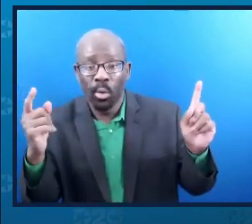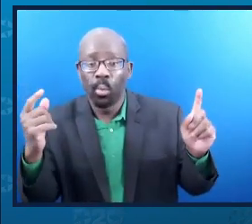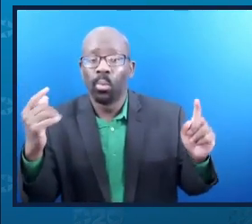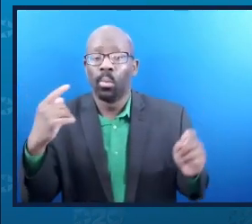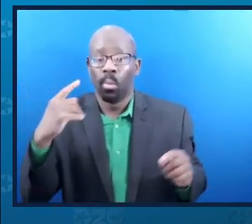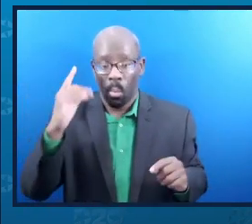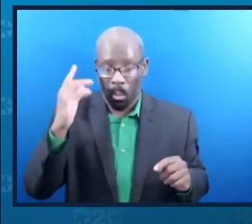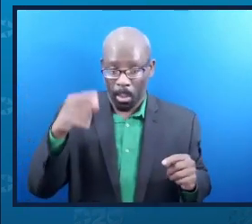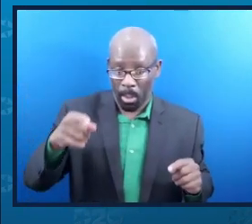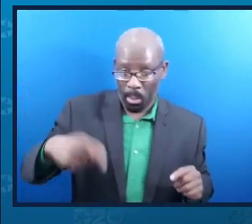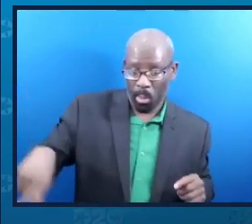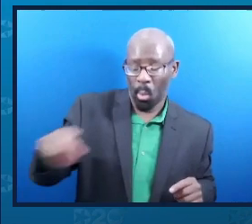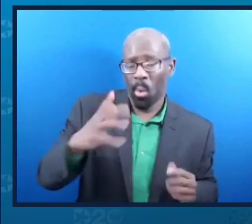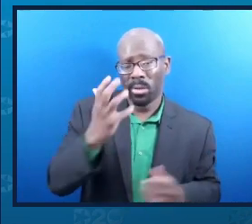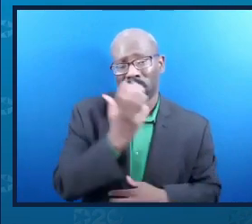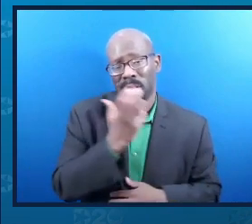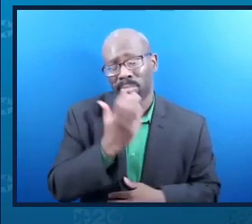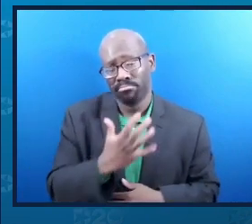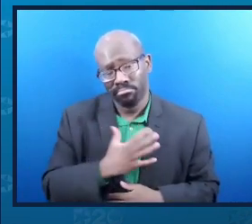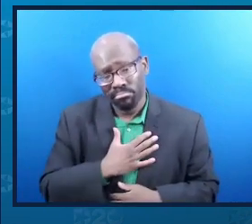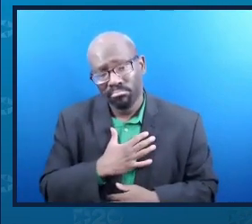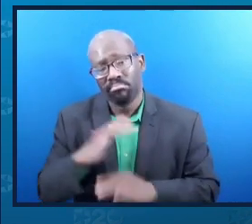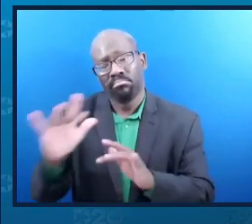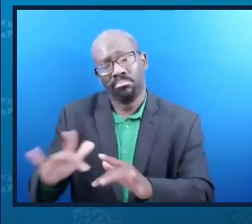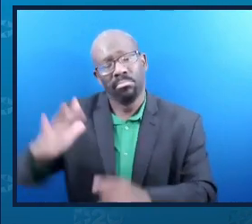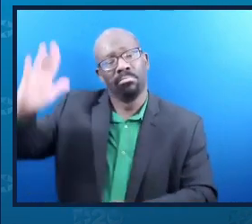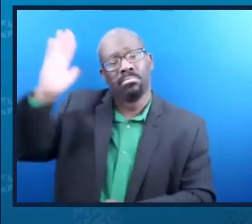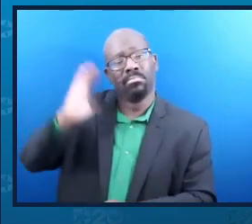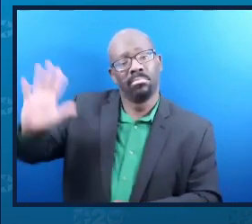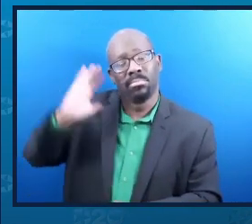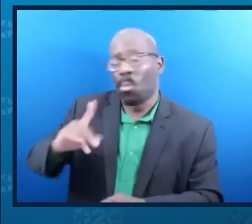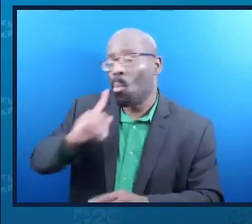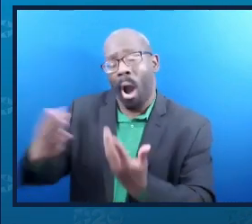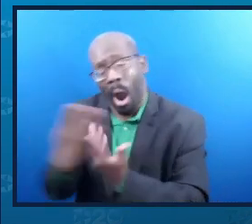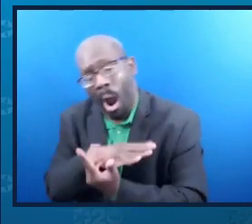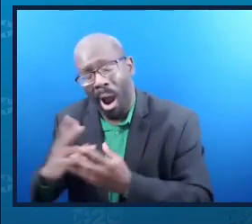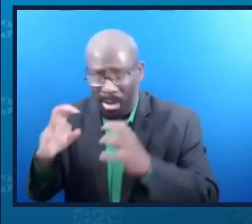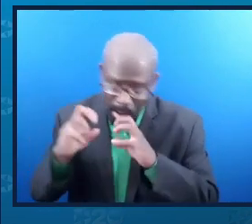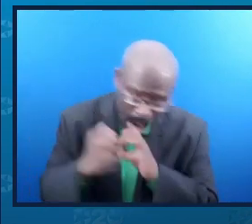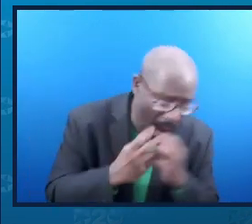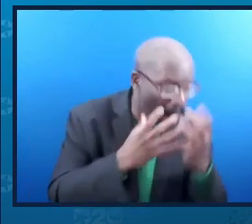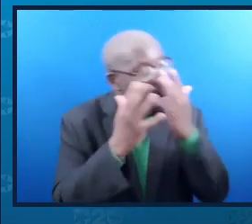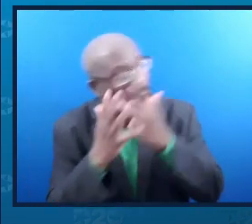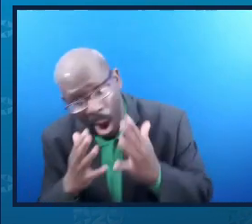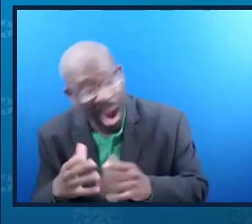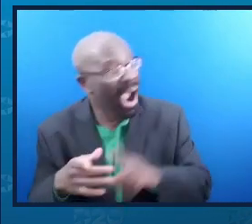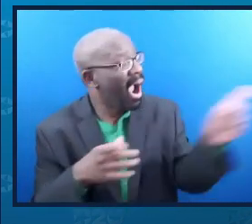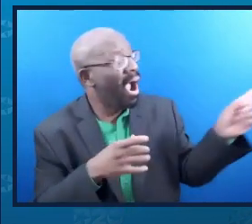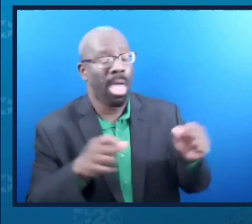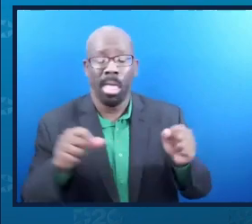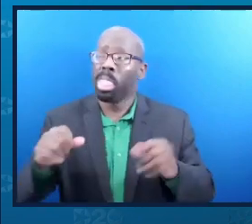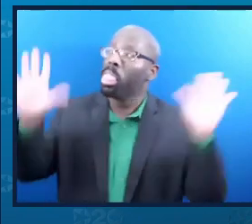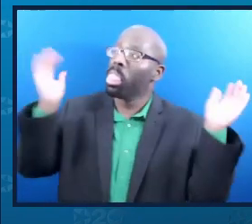THOSE AMERICANS, OUR ANCESTORS, THEY WERE ON THE RECEIVING END